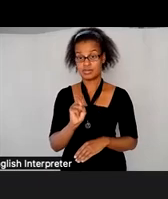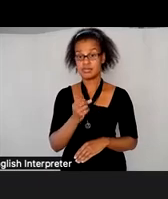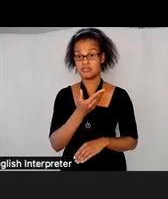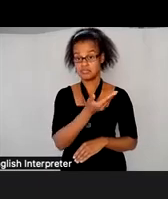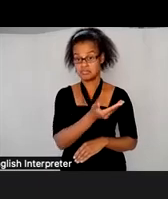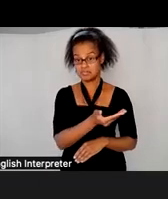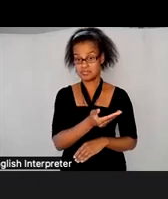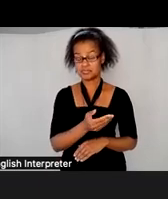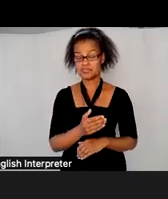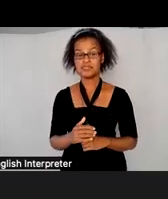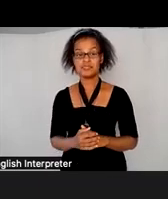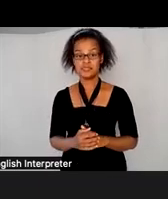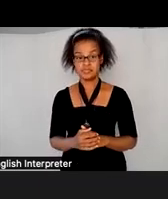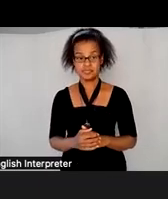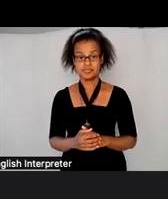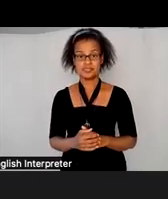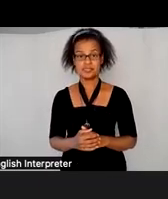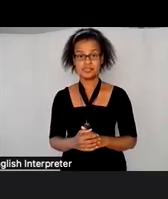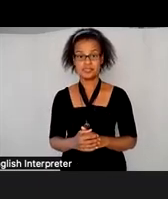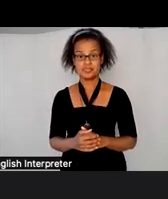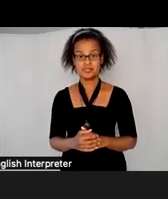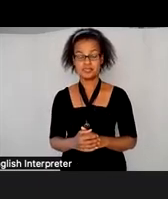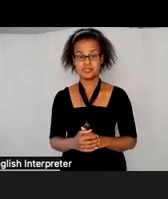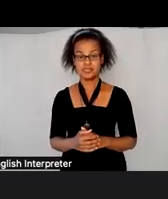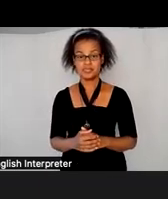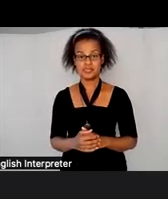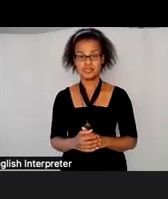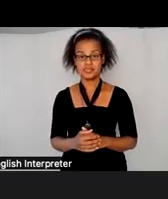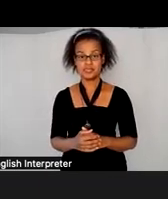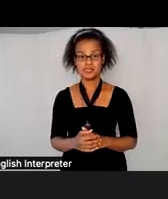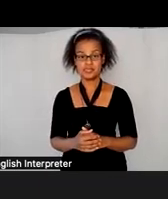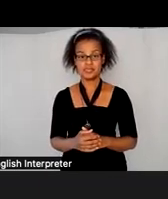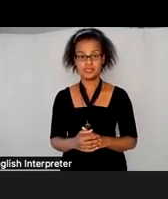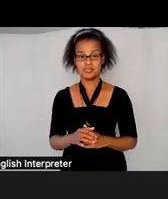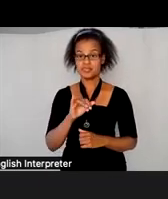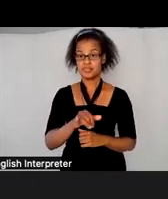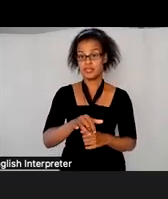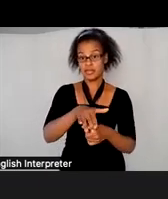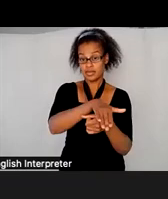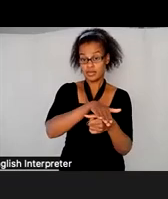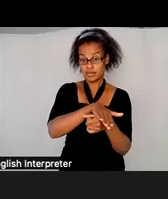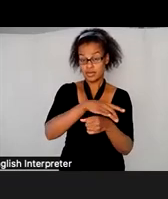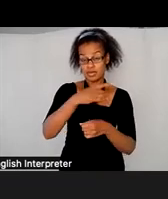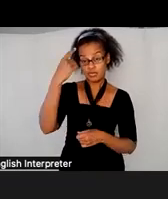And those spaces are used as a teaching space.